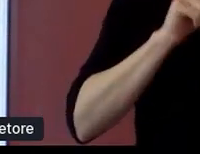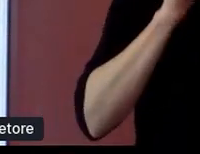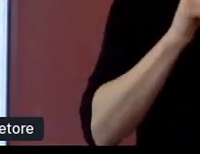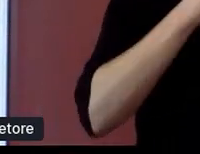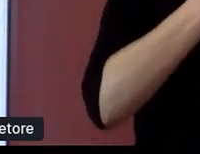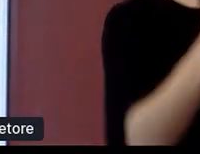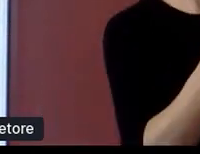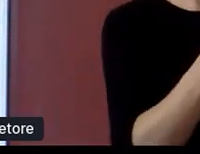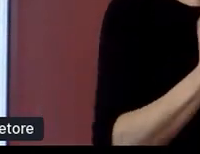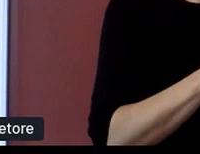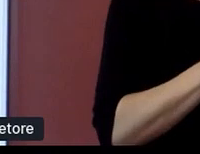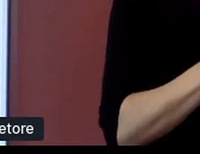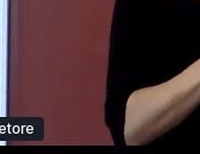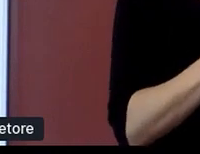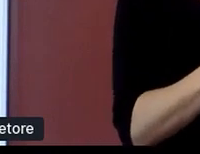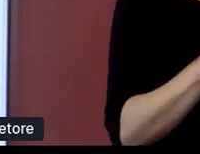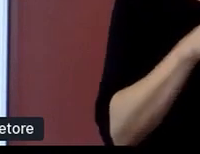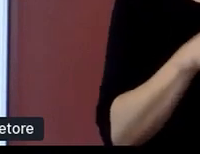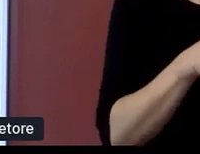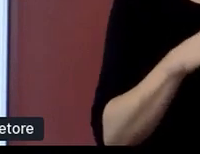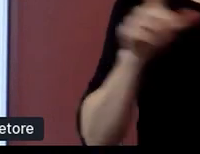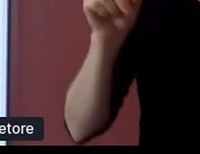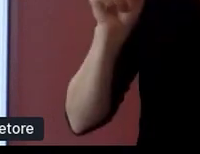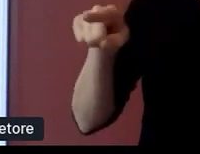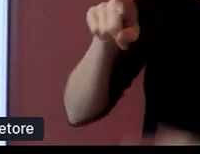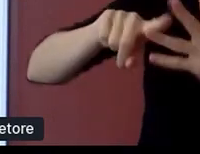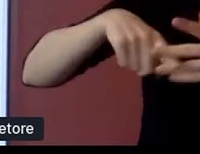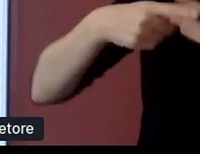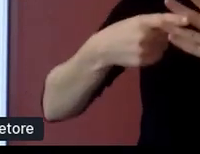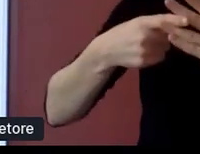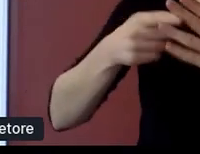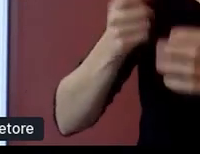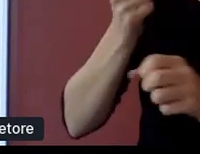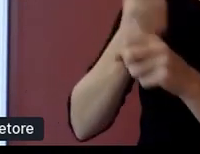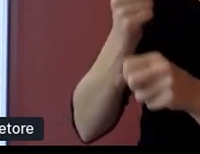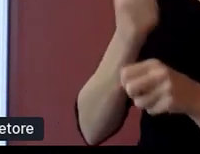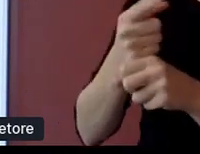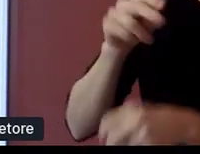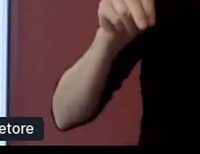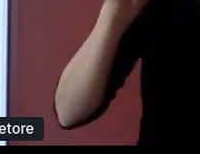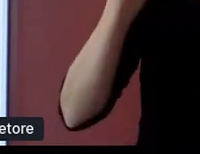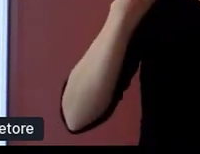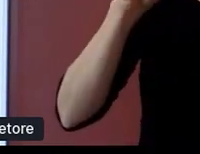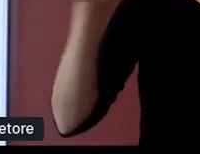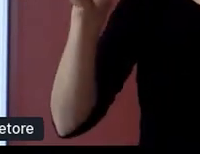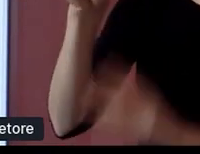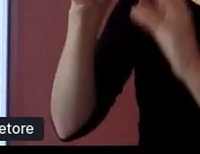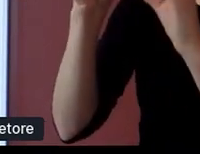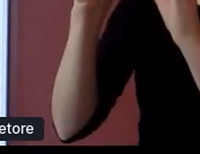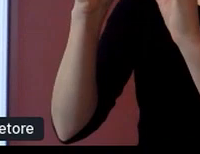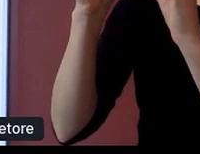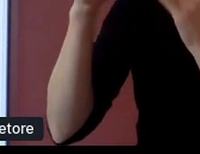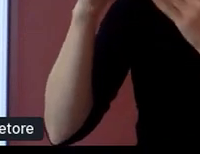Rashida started the annual Northwest Regional Equity Conference, where people from all over the country